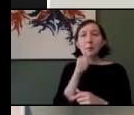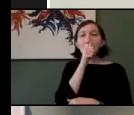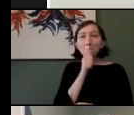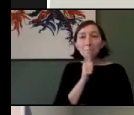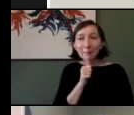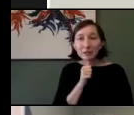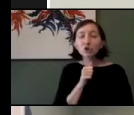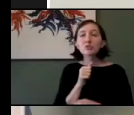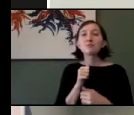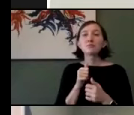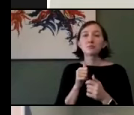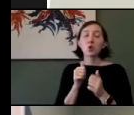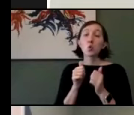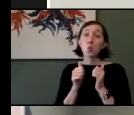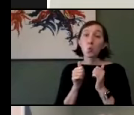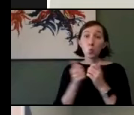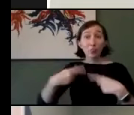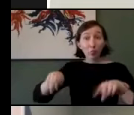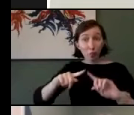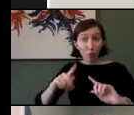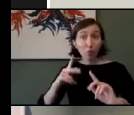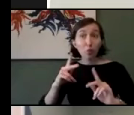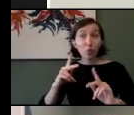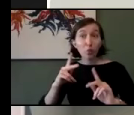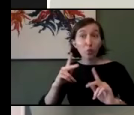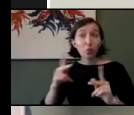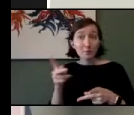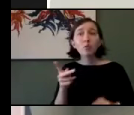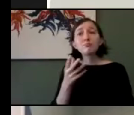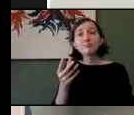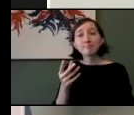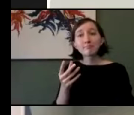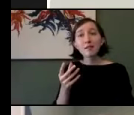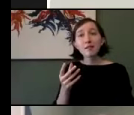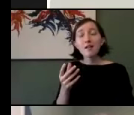and then also coming back with solutions. I'm happy to problem-solve that with you.